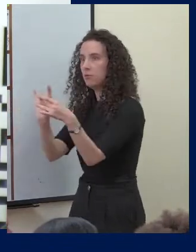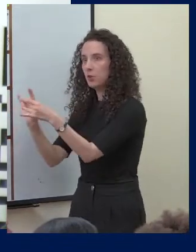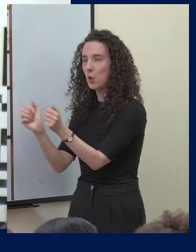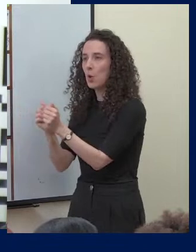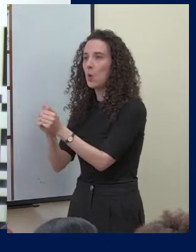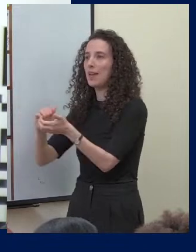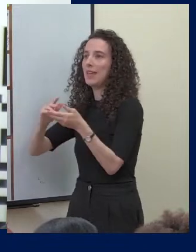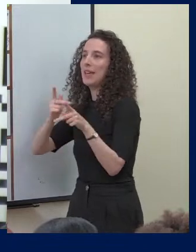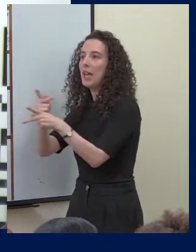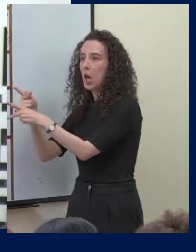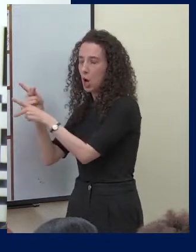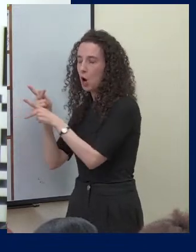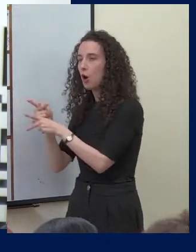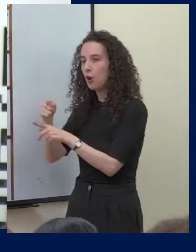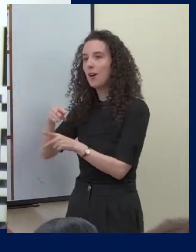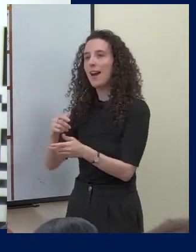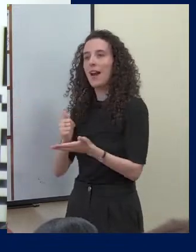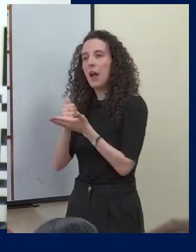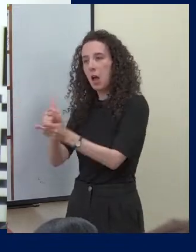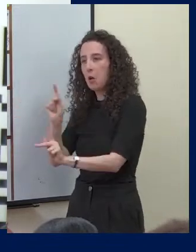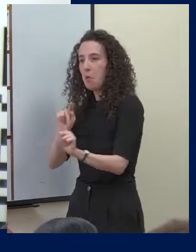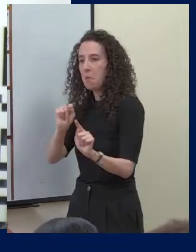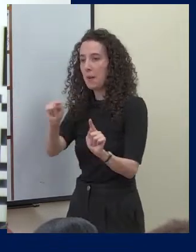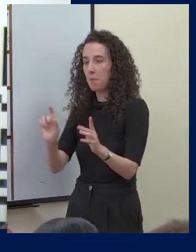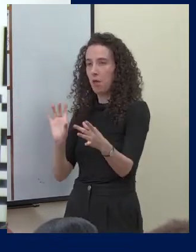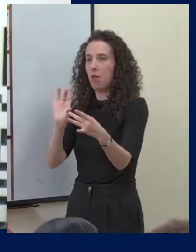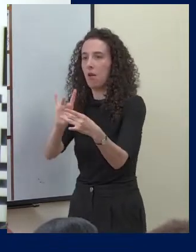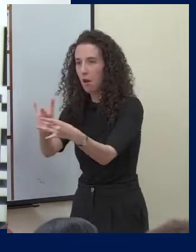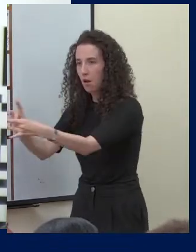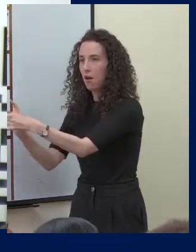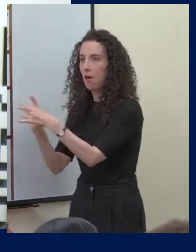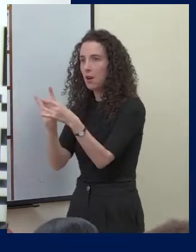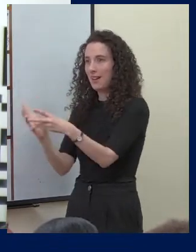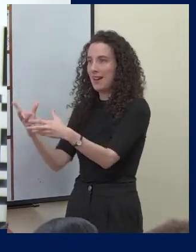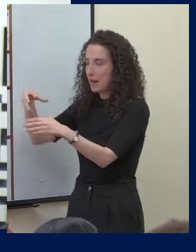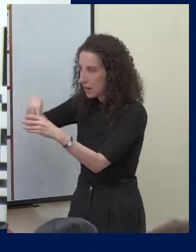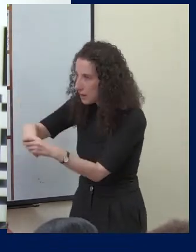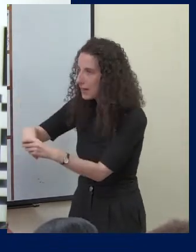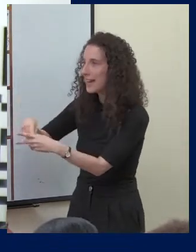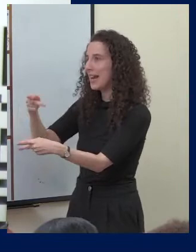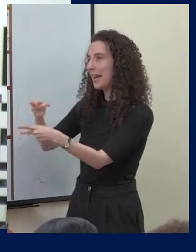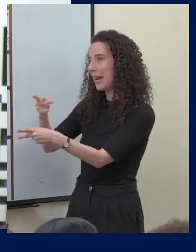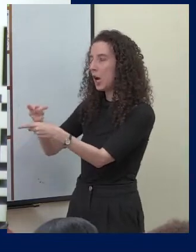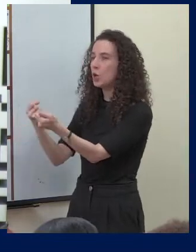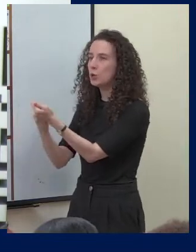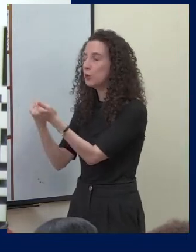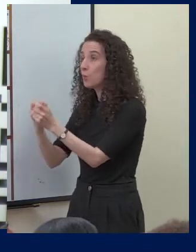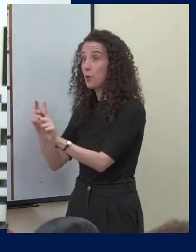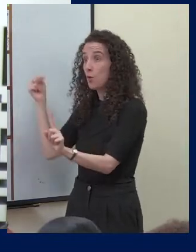needed support they'll be helpful so they do not experience what they are experiencing alone.